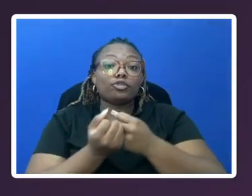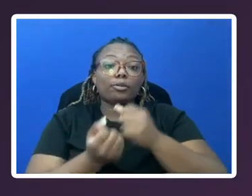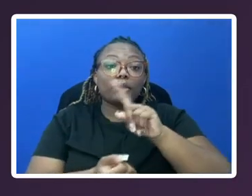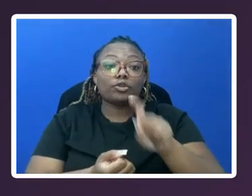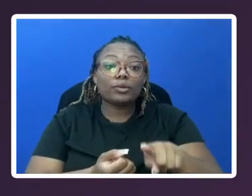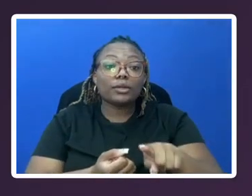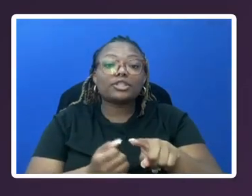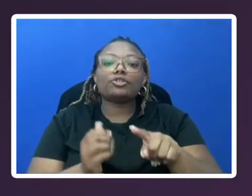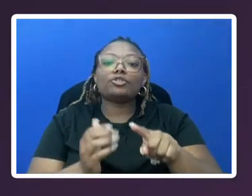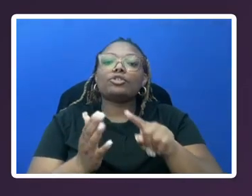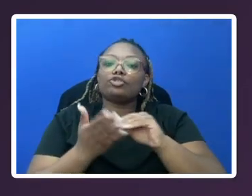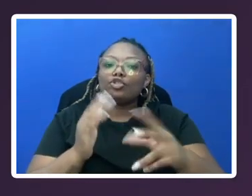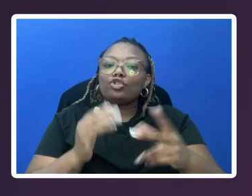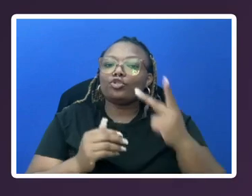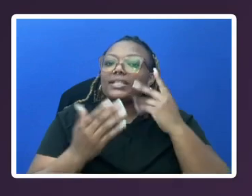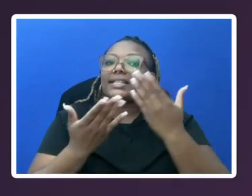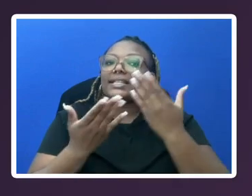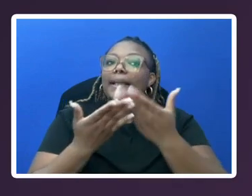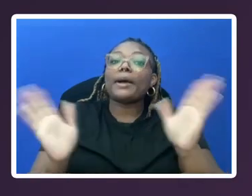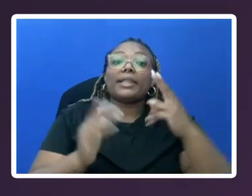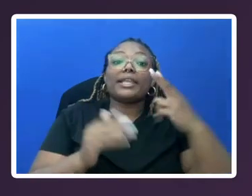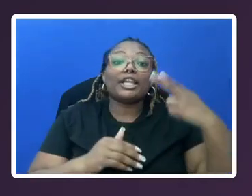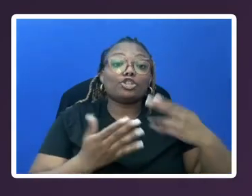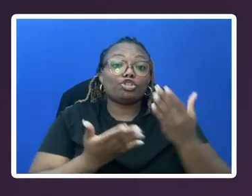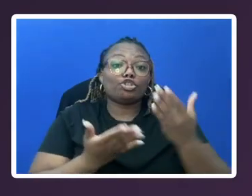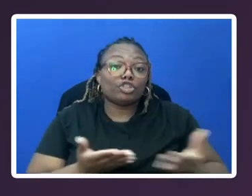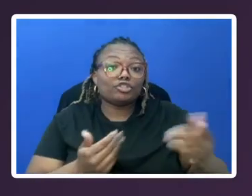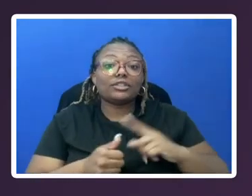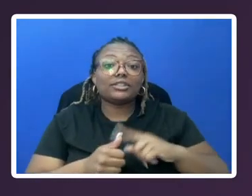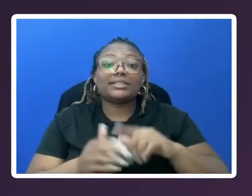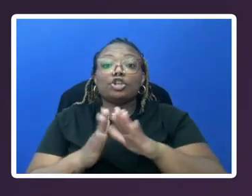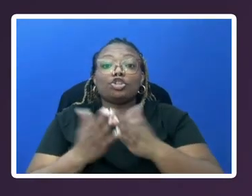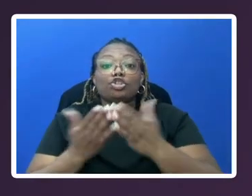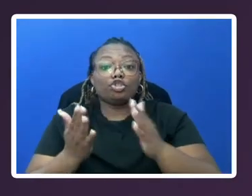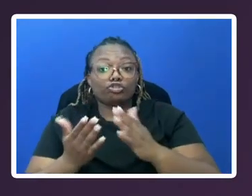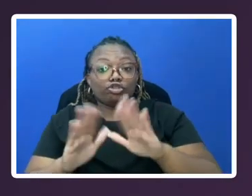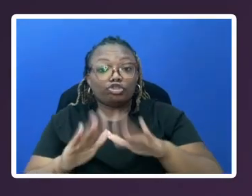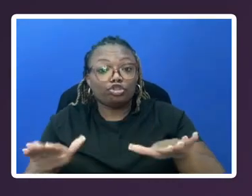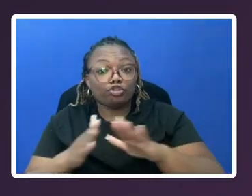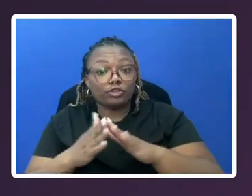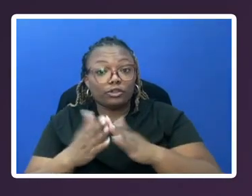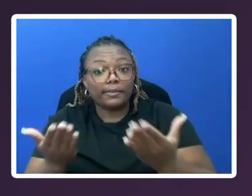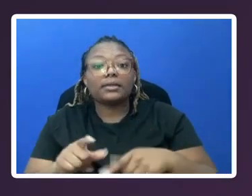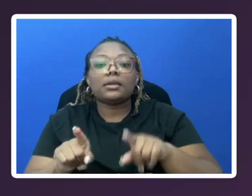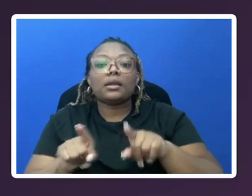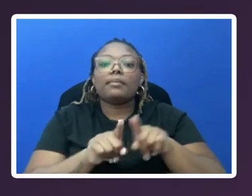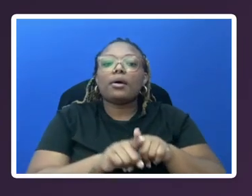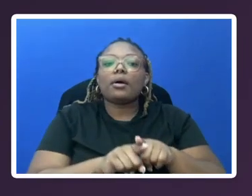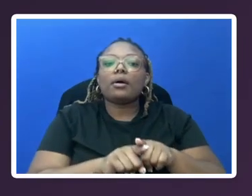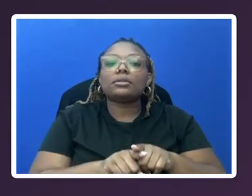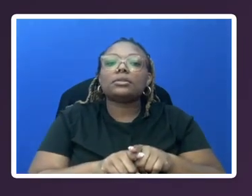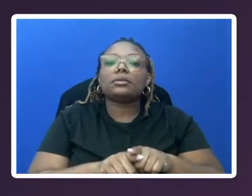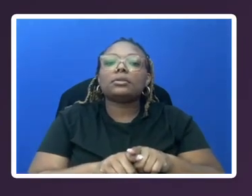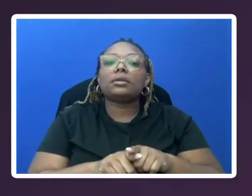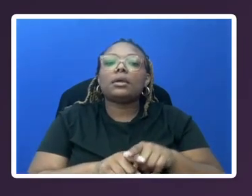sources, children's books, as you see, and Wampanoag perspectives, to answer the story,